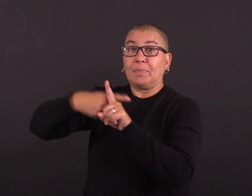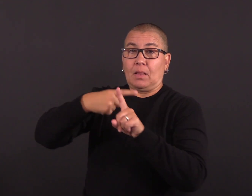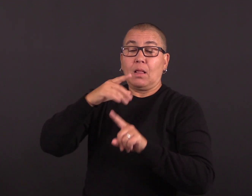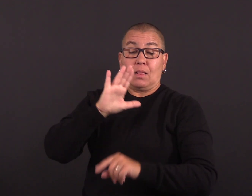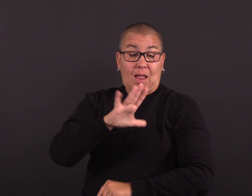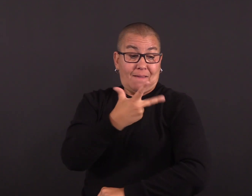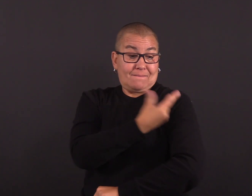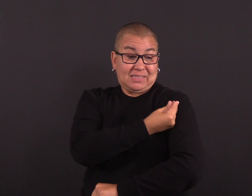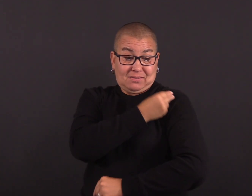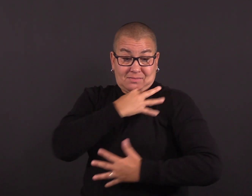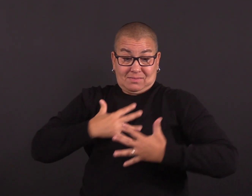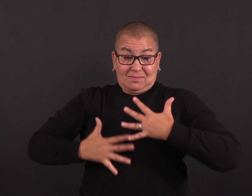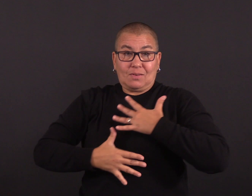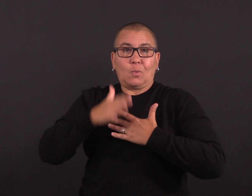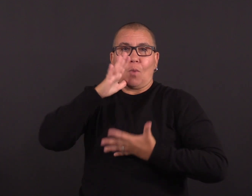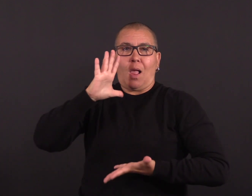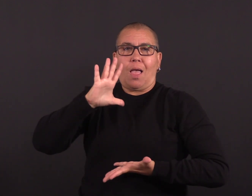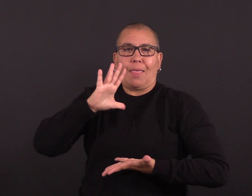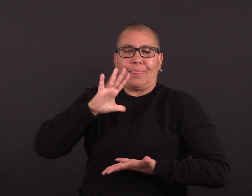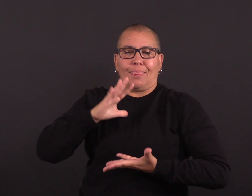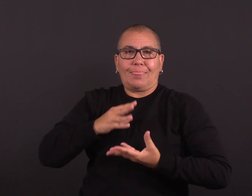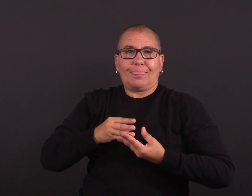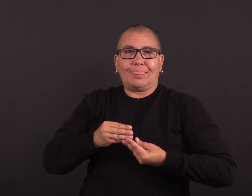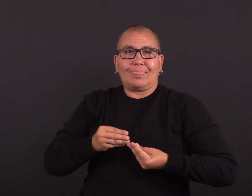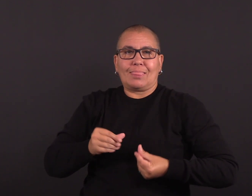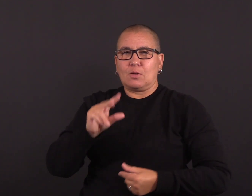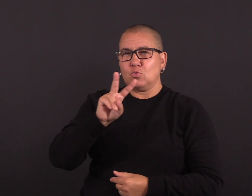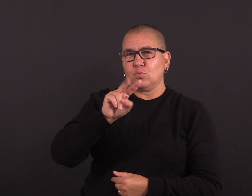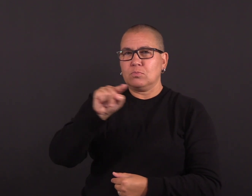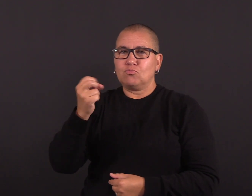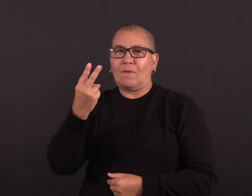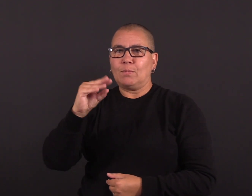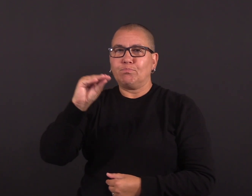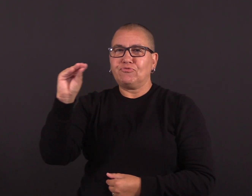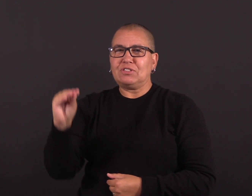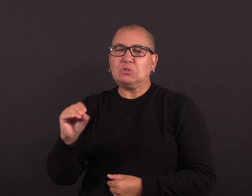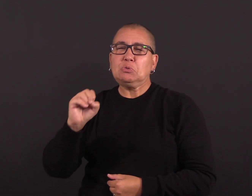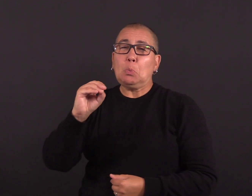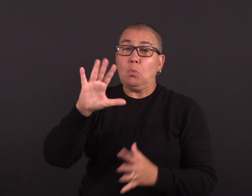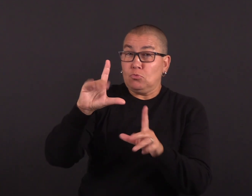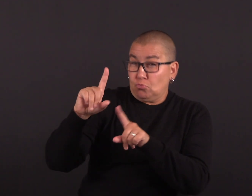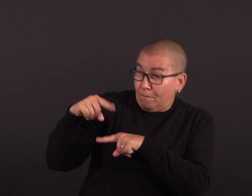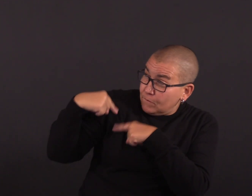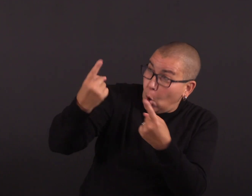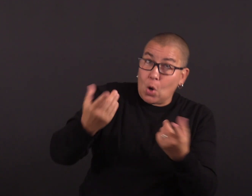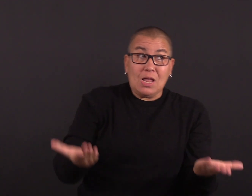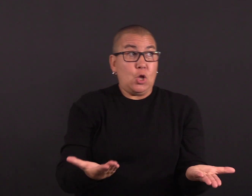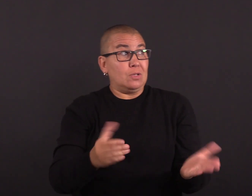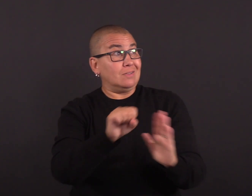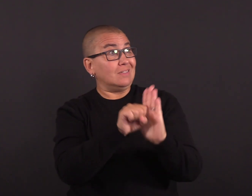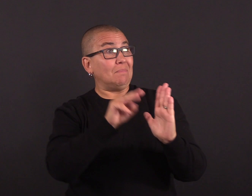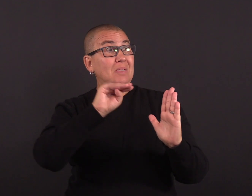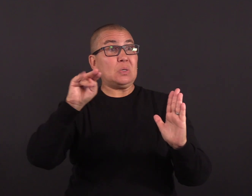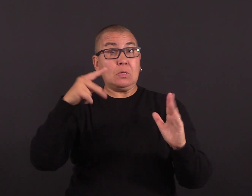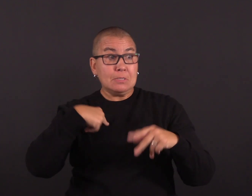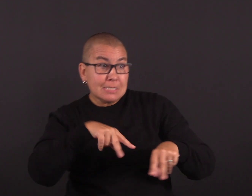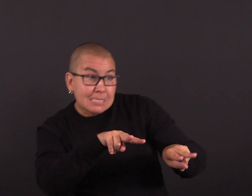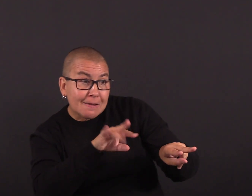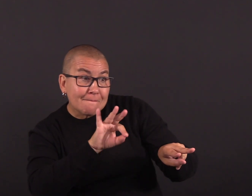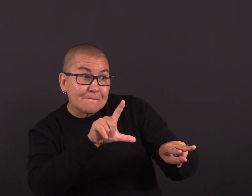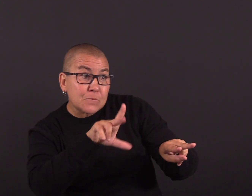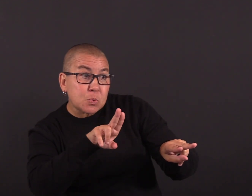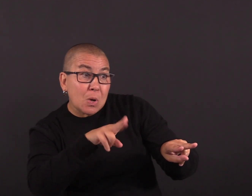Are the approved shots booster doses? Most adults will receive single